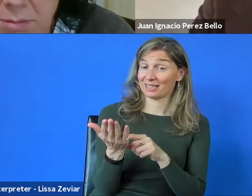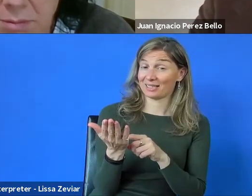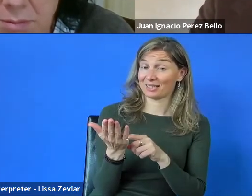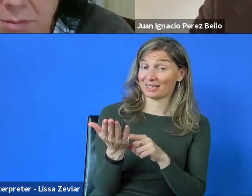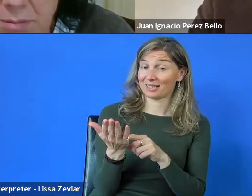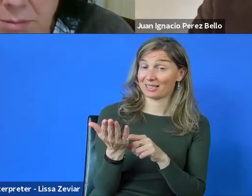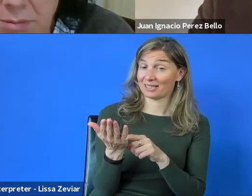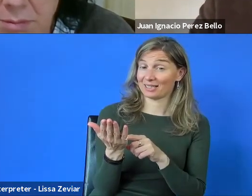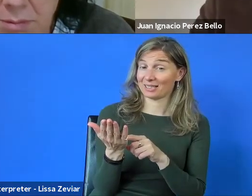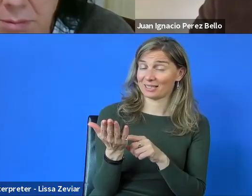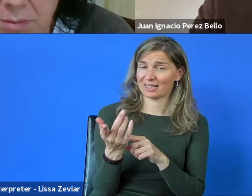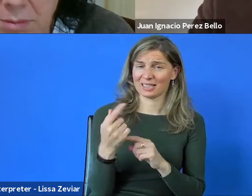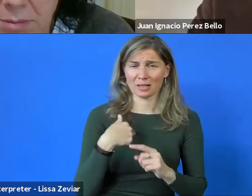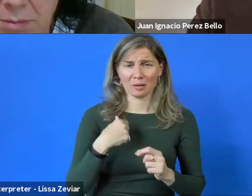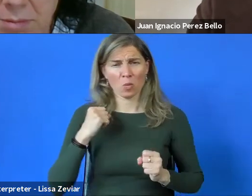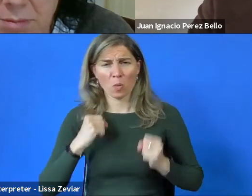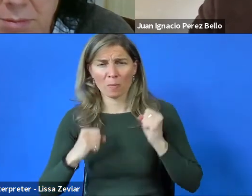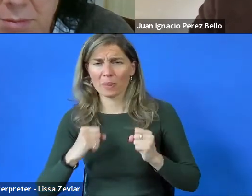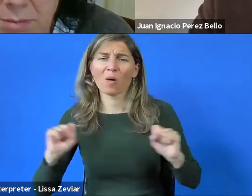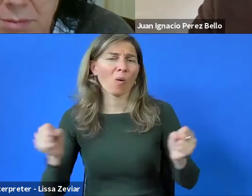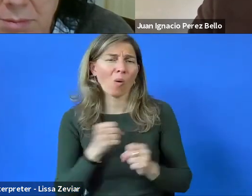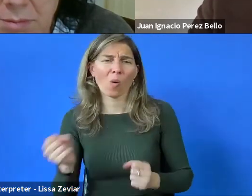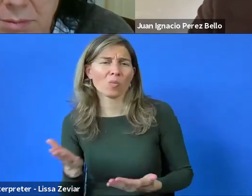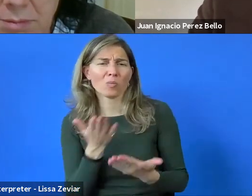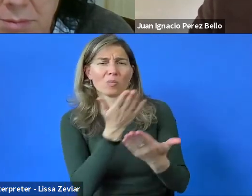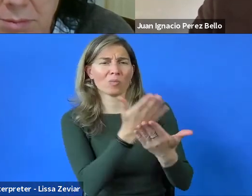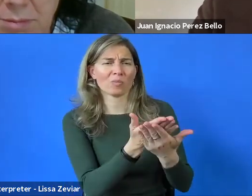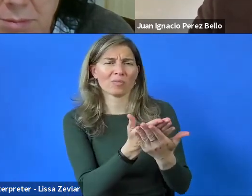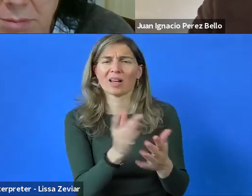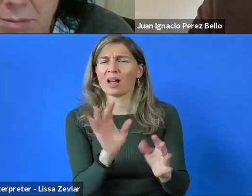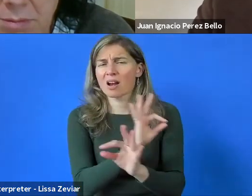and her complaint was not sufficiently substantiated.